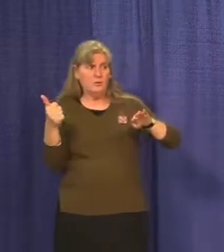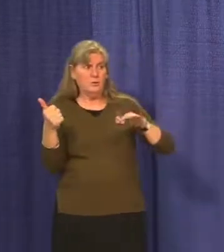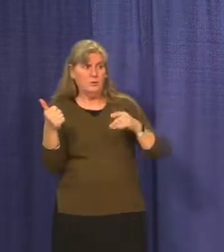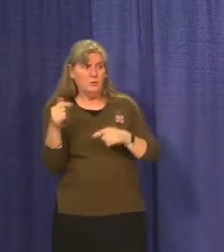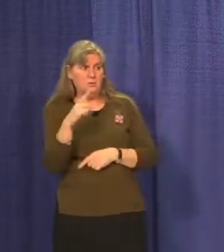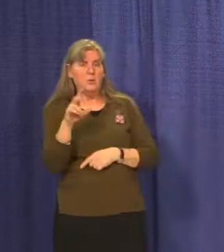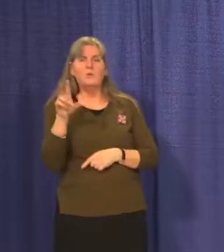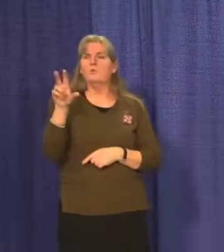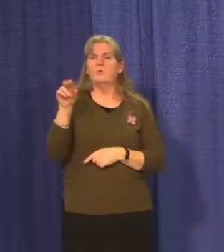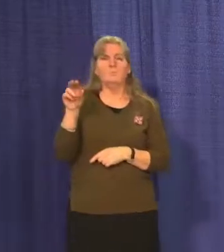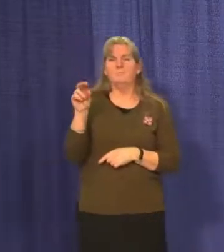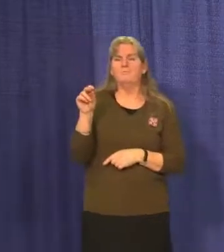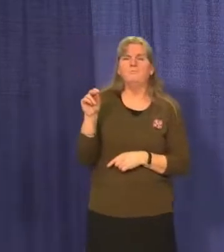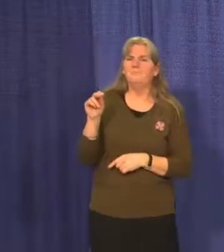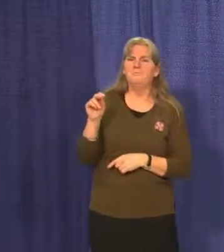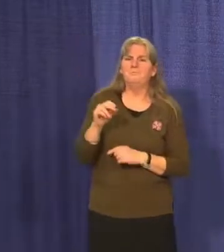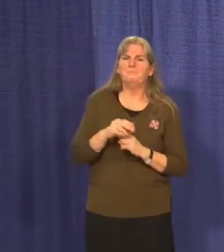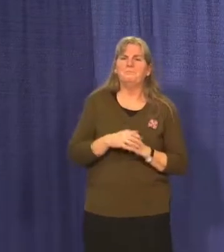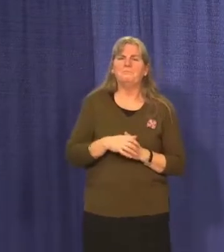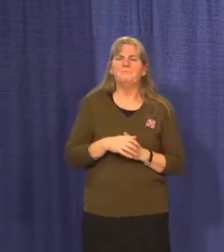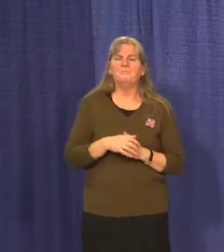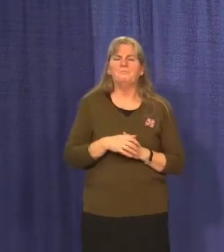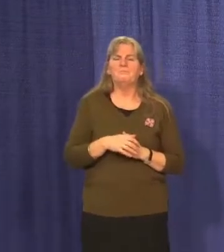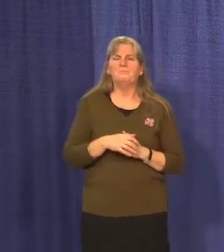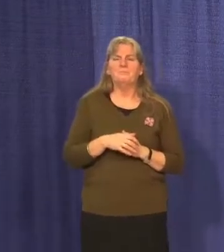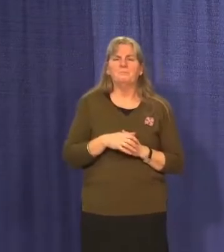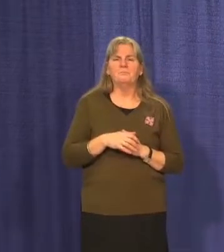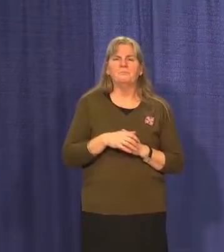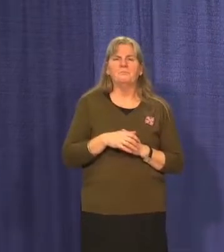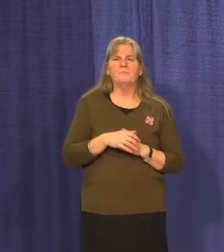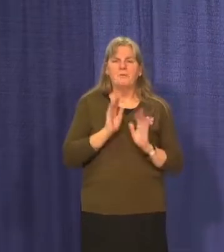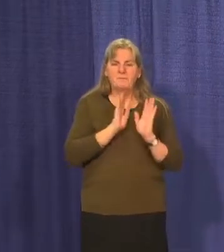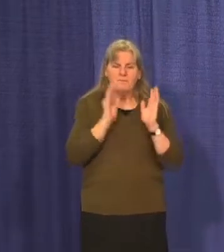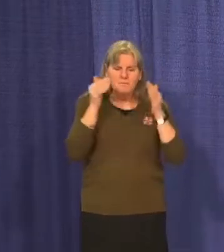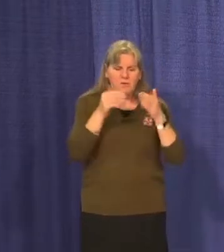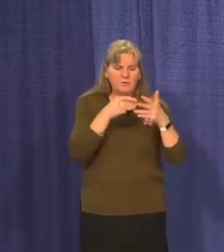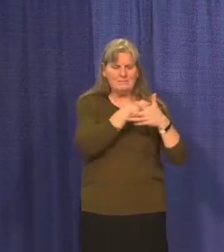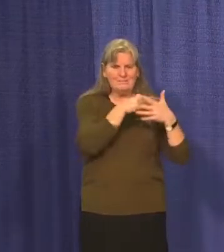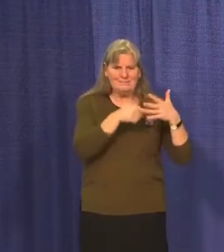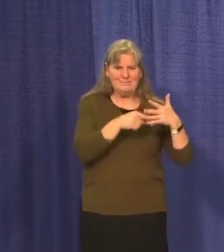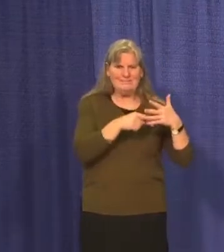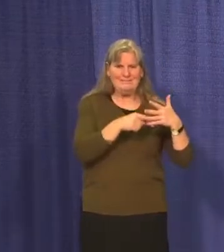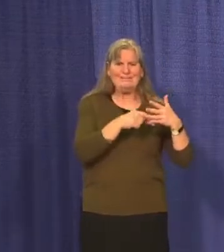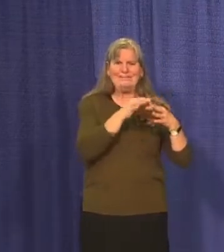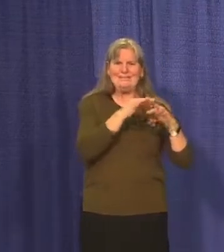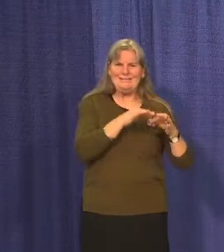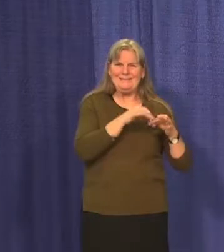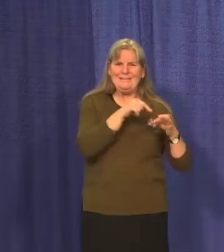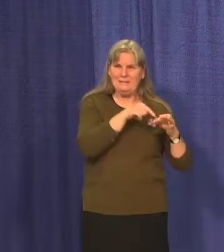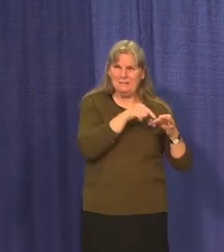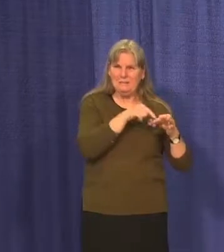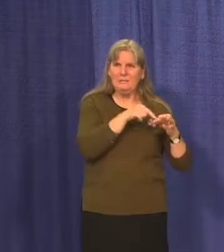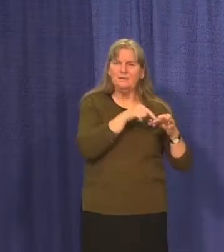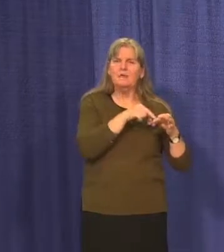been immunized in Whitehorse? No. We have been focusing on those groups, the groups I outlined in